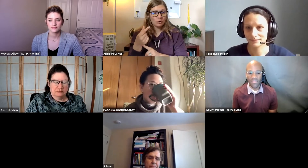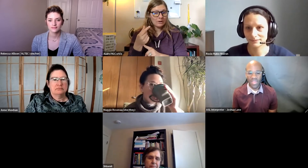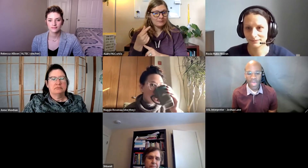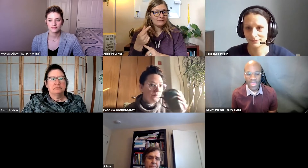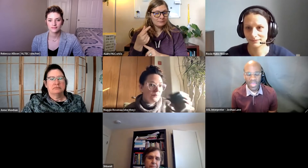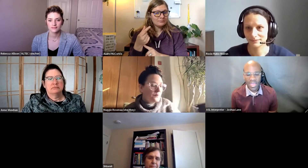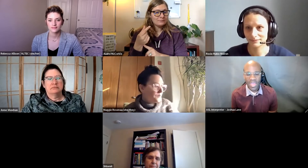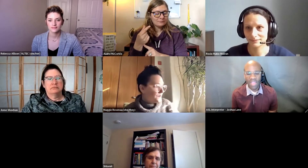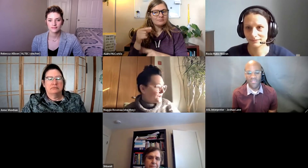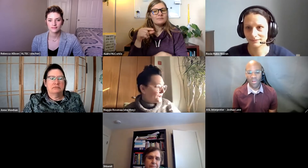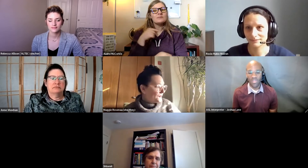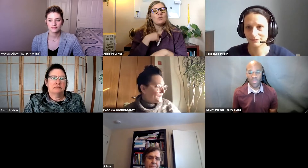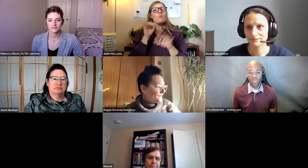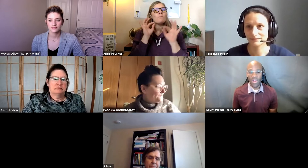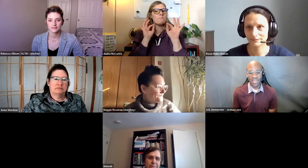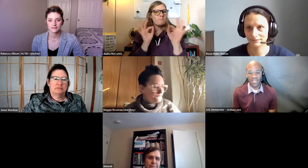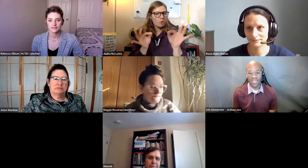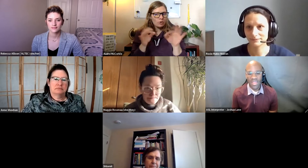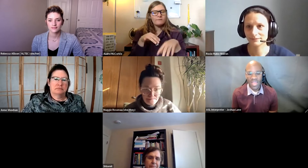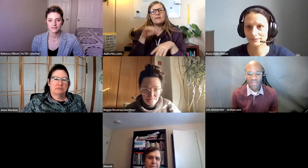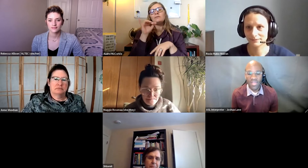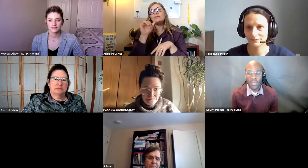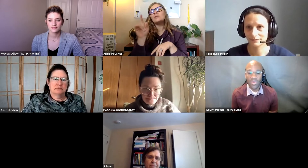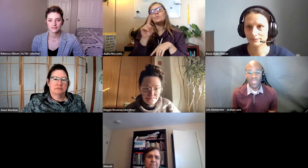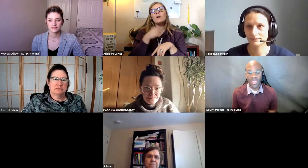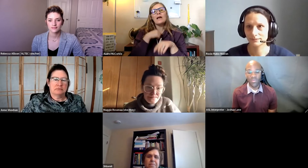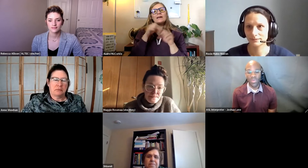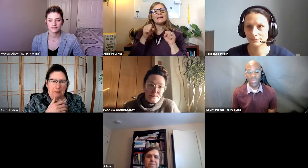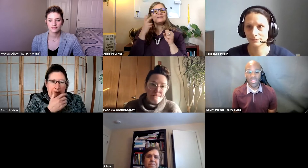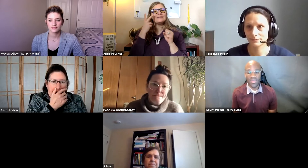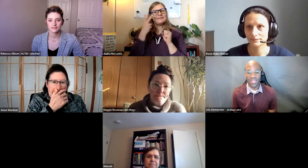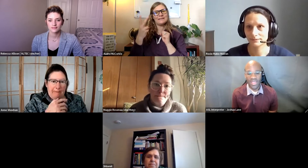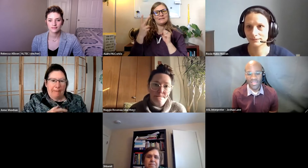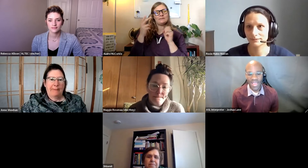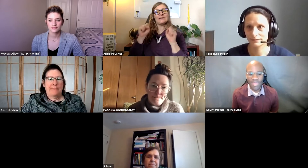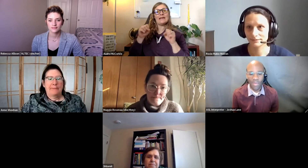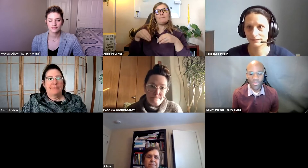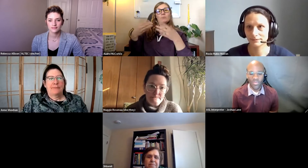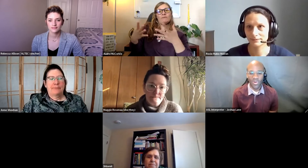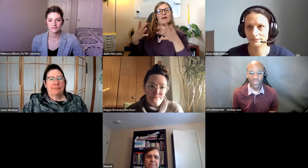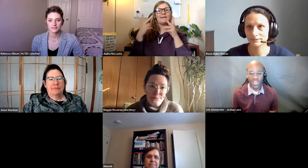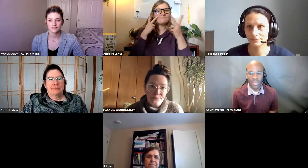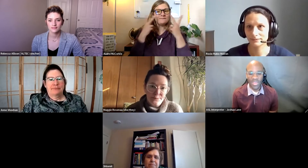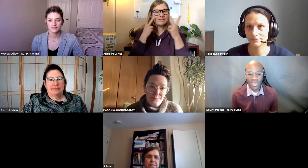feedback as far as their process. Flipgrid then was released at that time that was perfect because